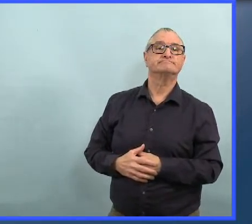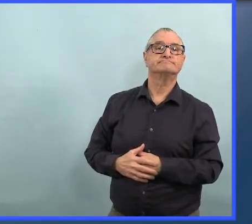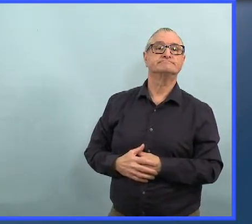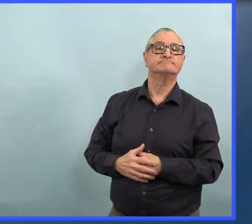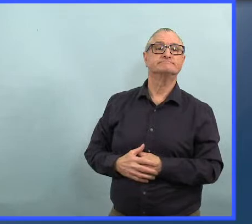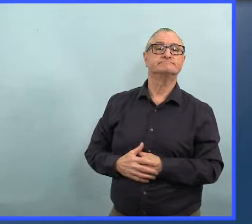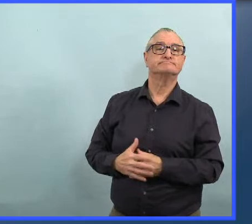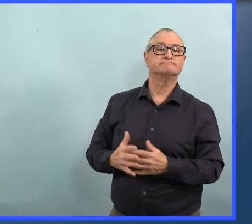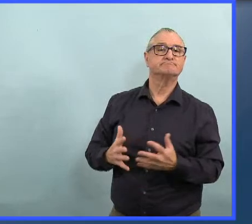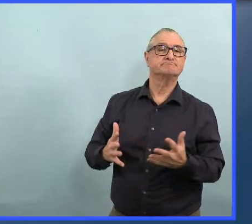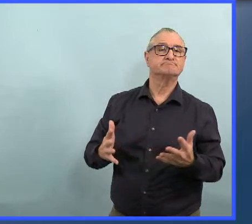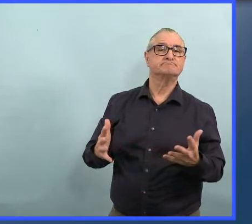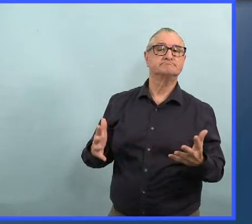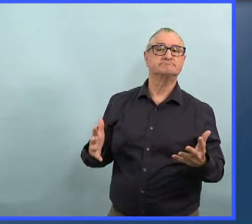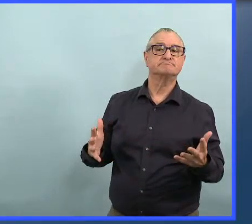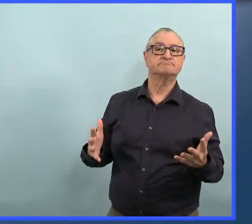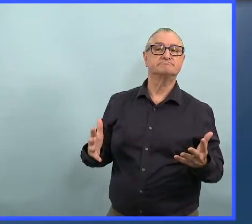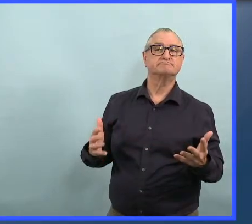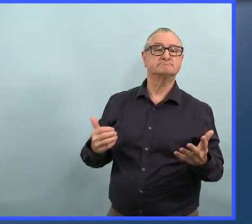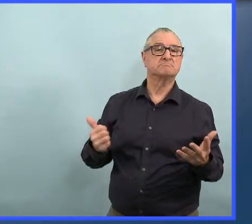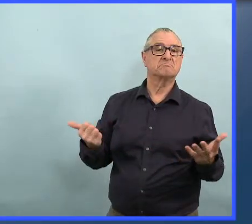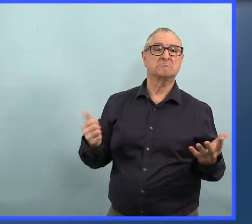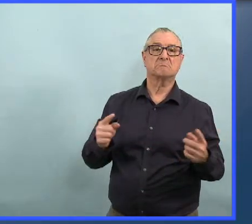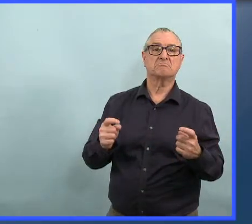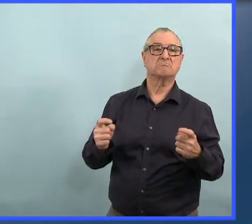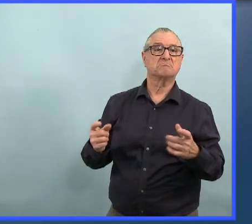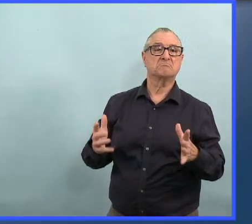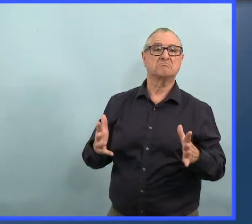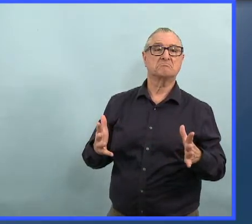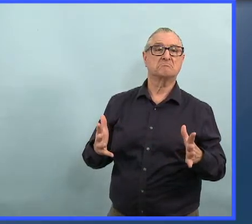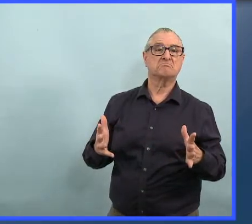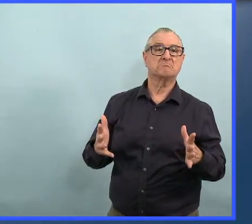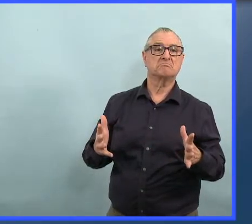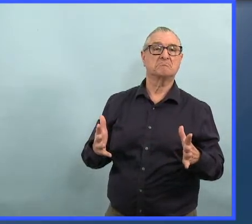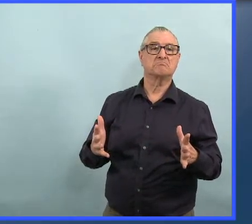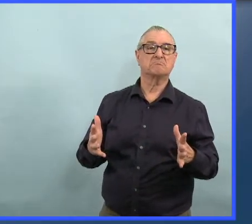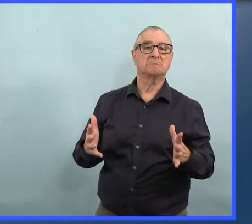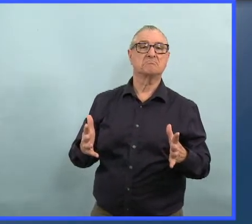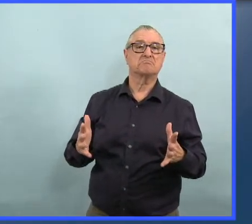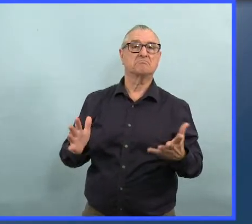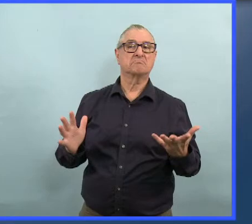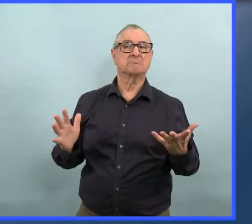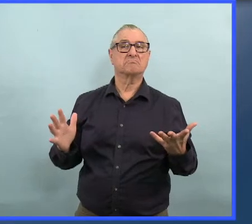any final questions